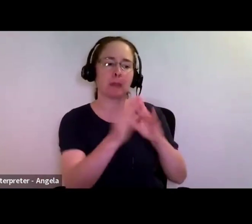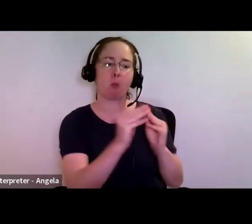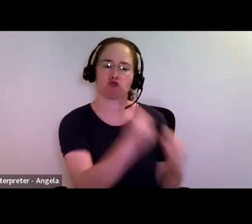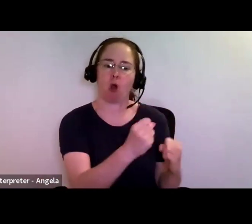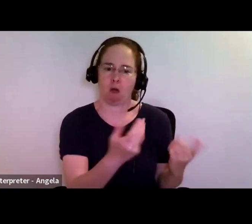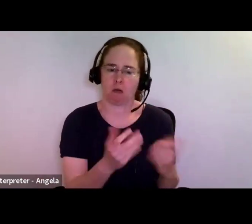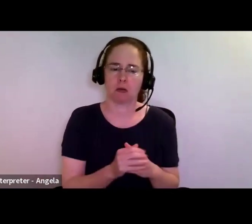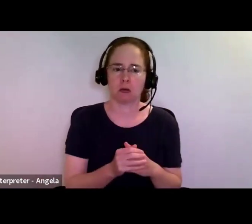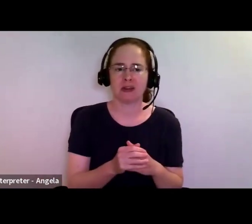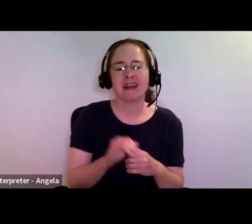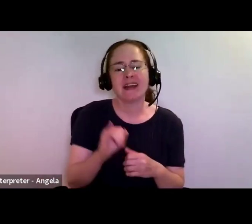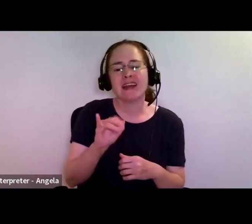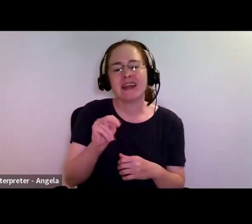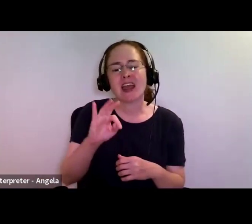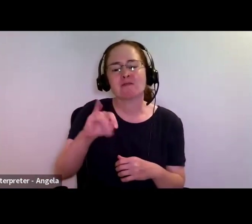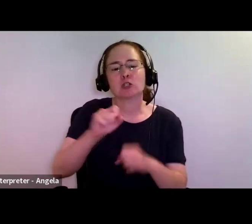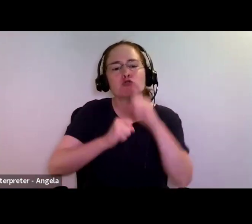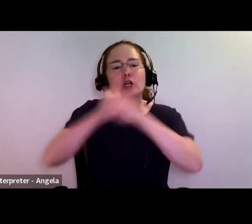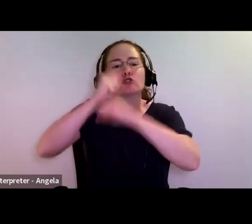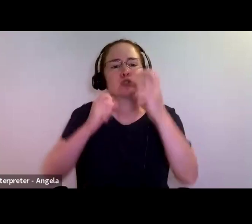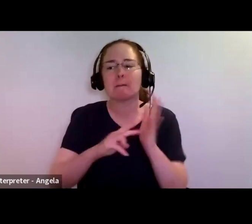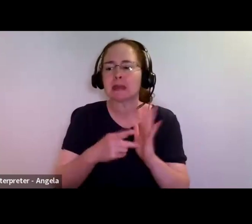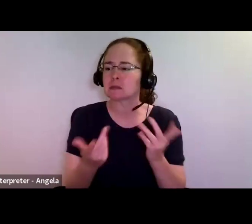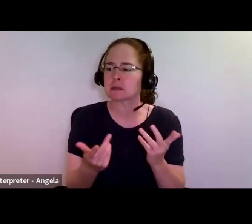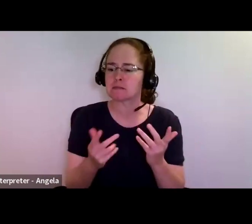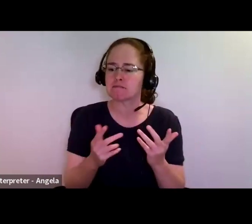what I mean is that we are building the connections of